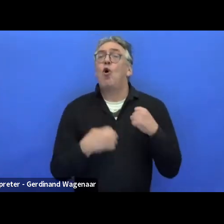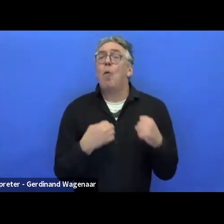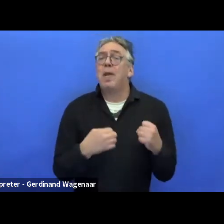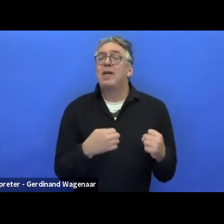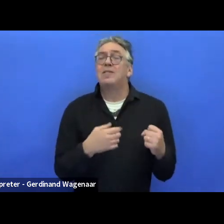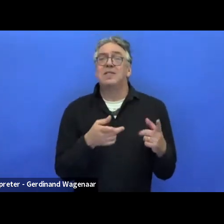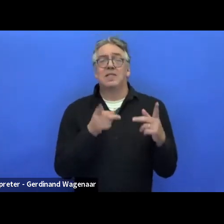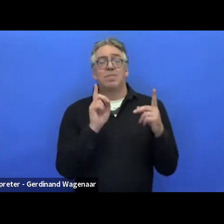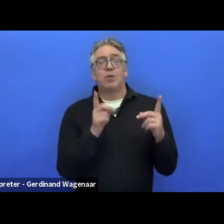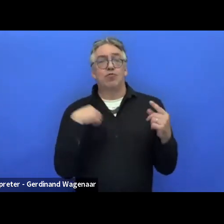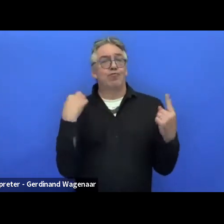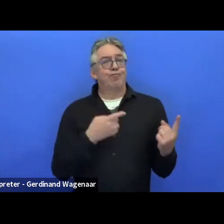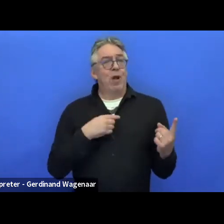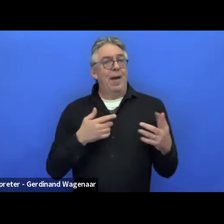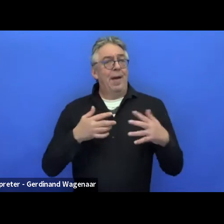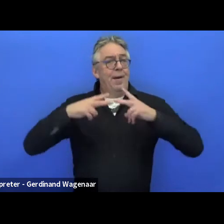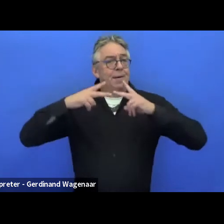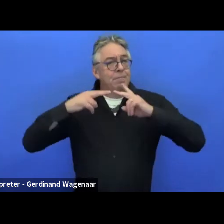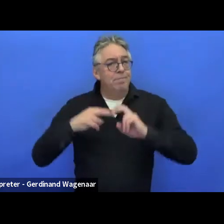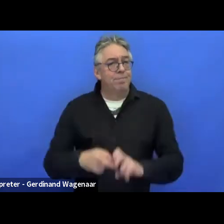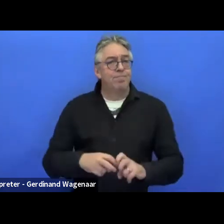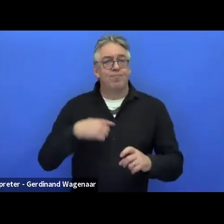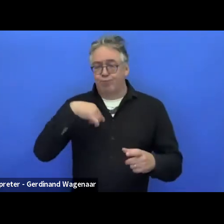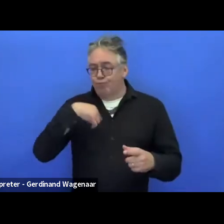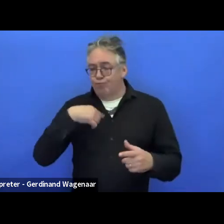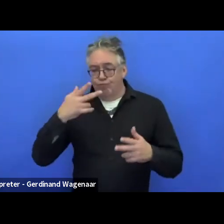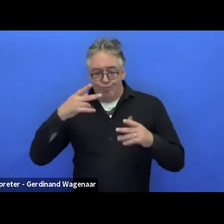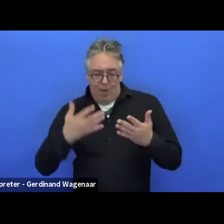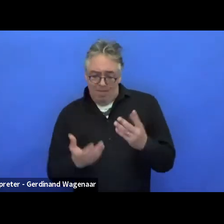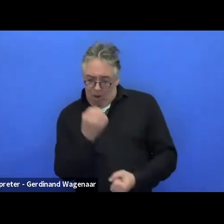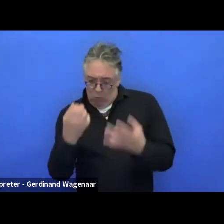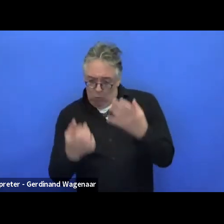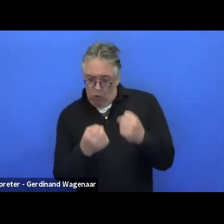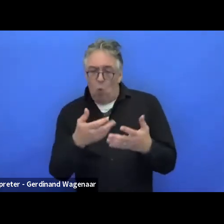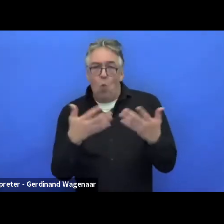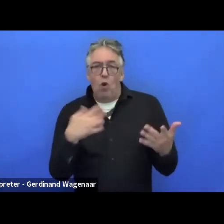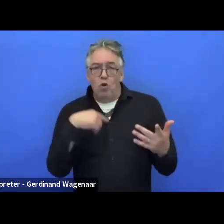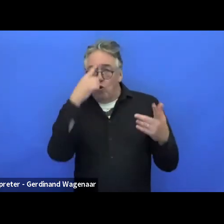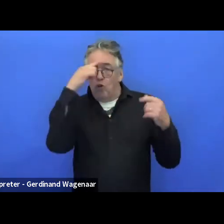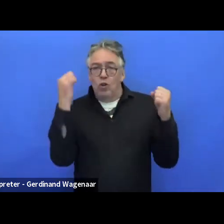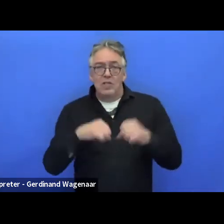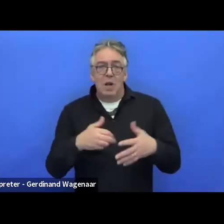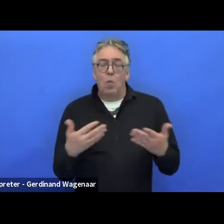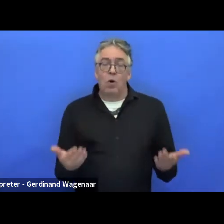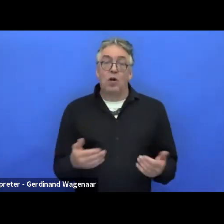what has happened in those investigations. The first topic is about recruitment by the EU institutions,